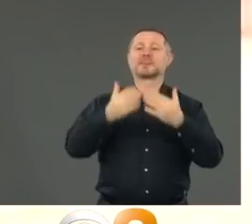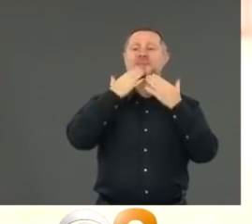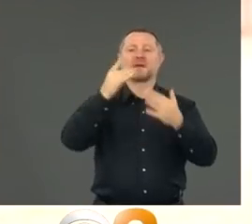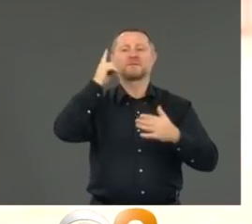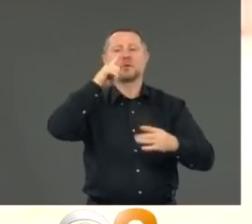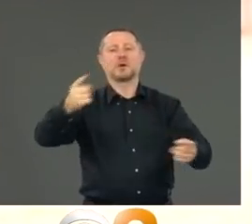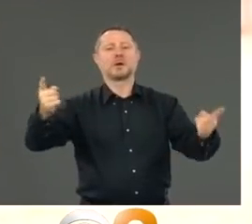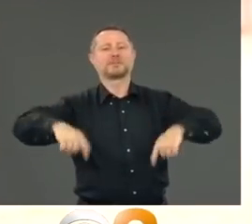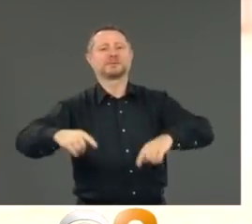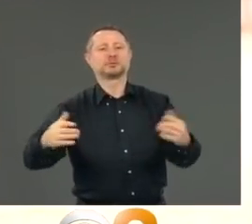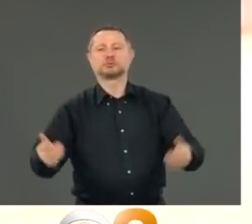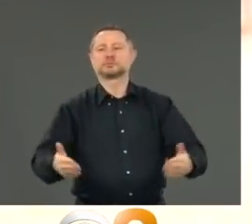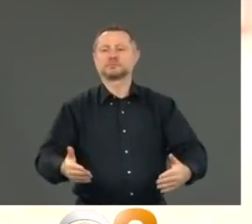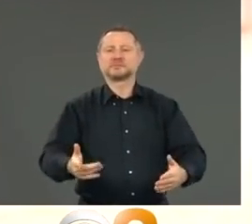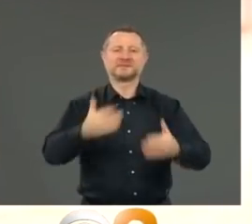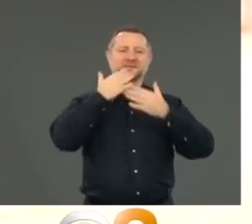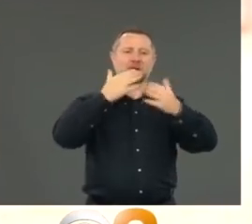IT'S ALL ABOUT KEEPING THE